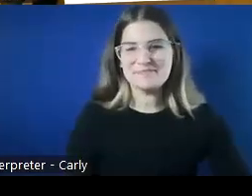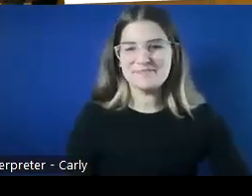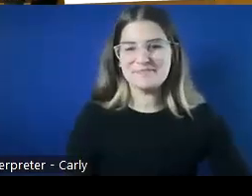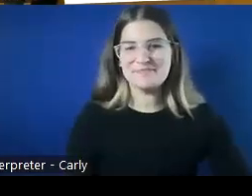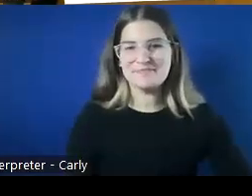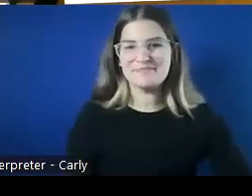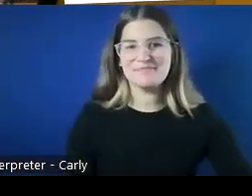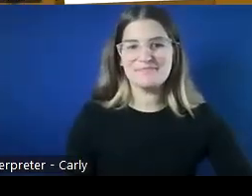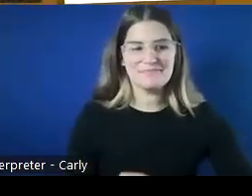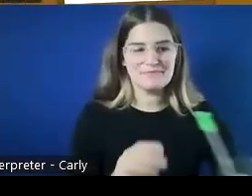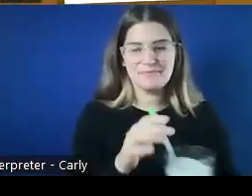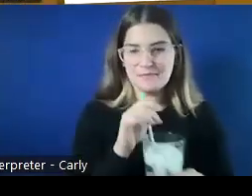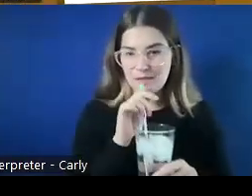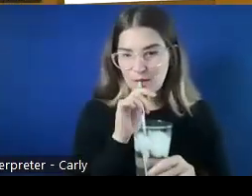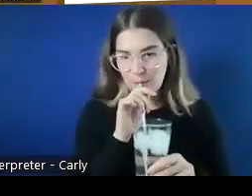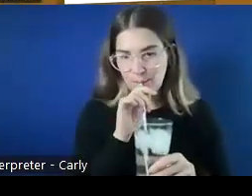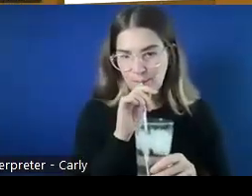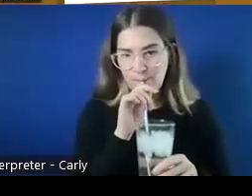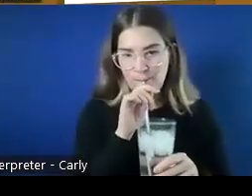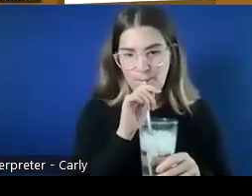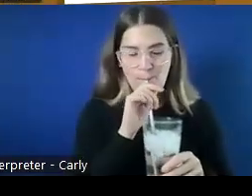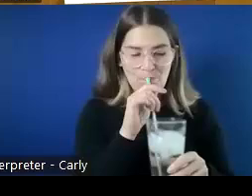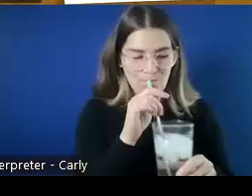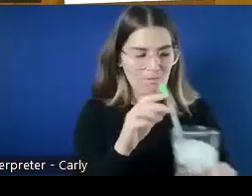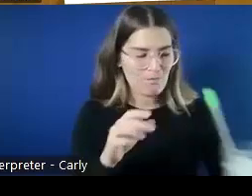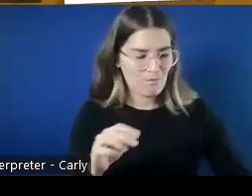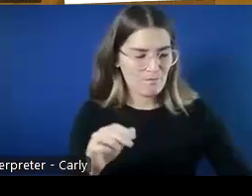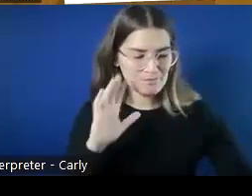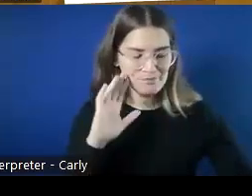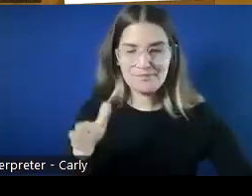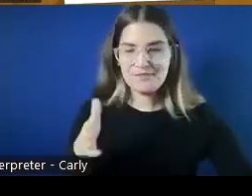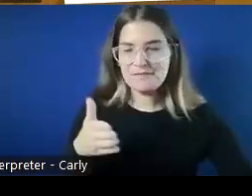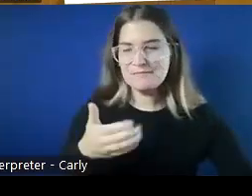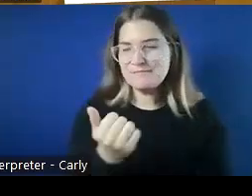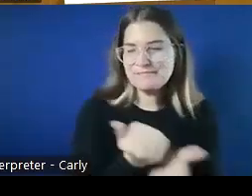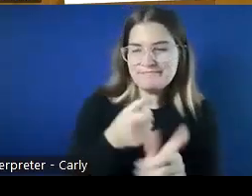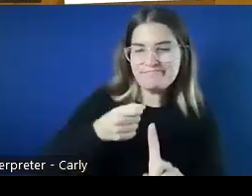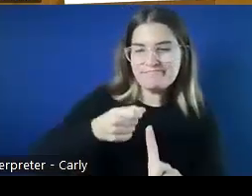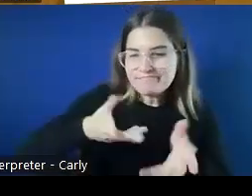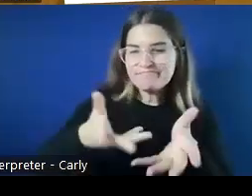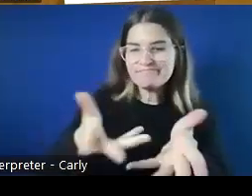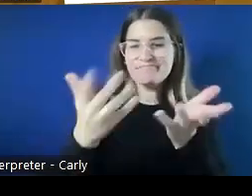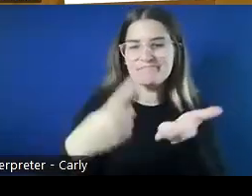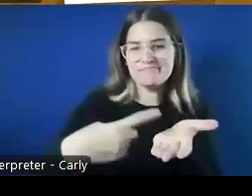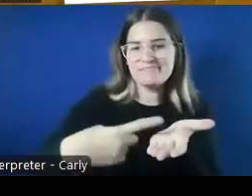a few comments of my own which may facilitate discussion or questions um some of which I'll